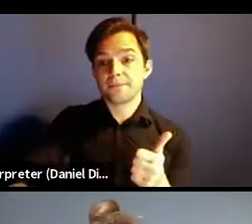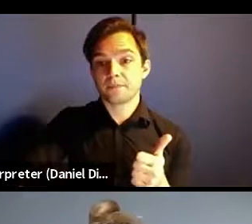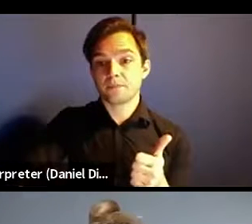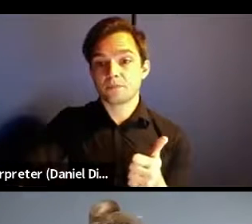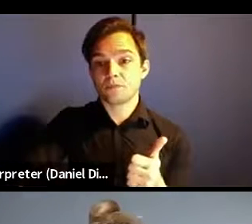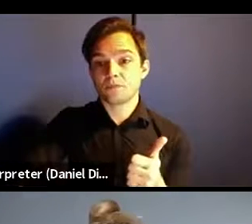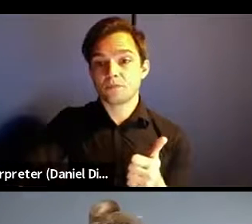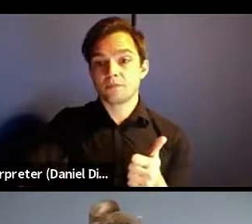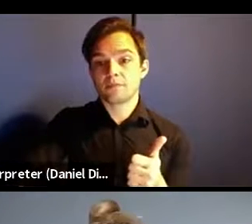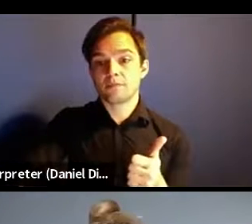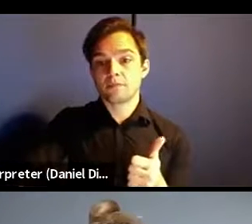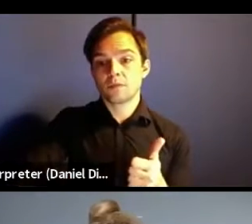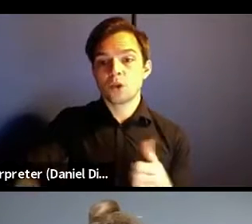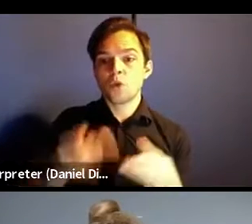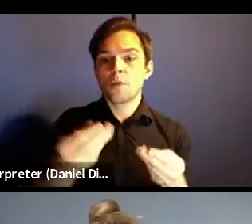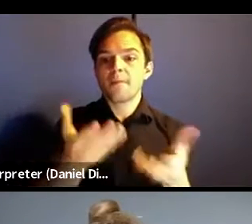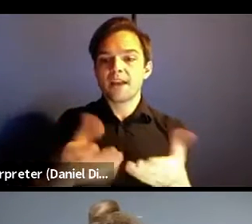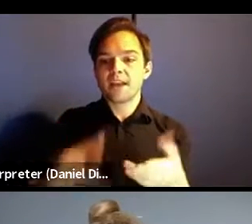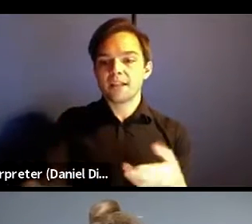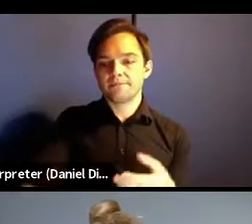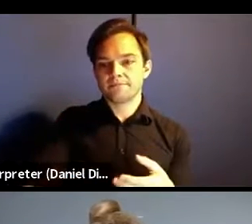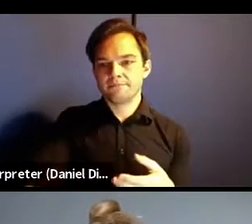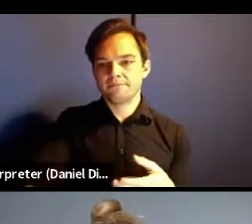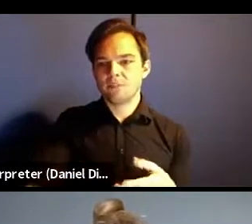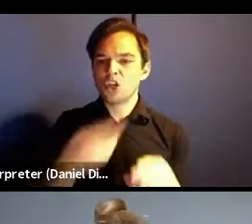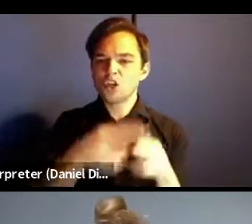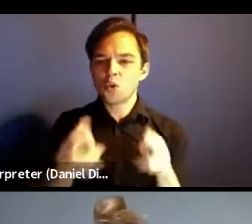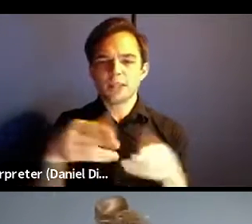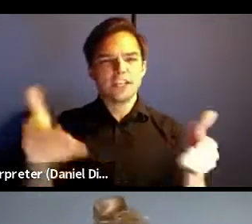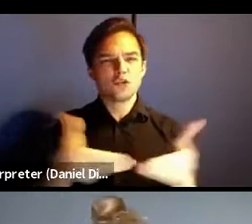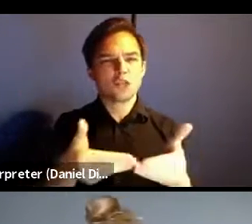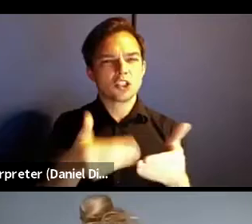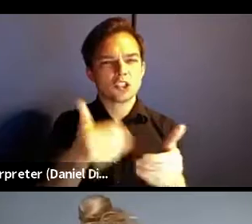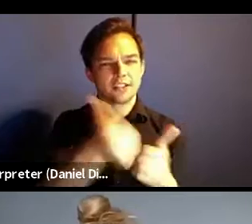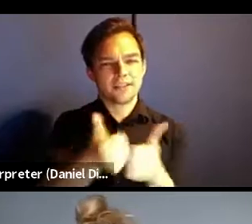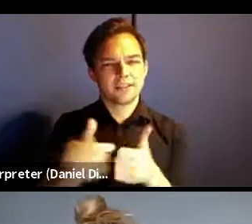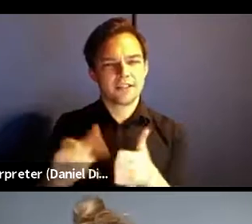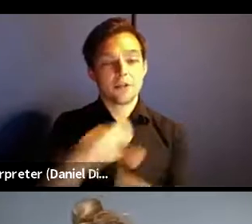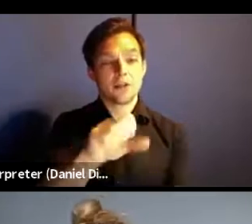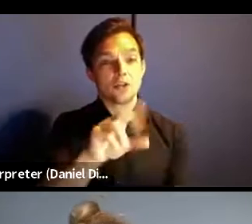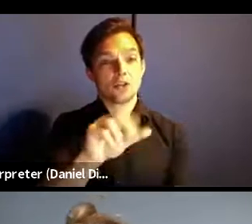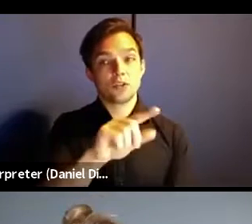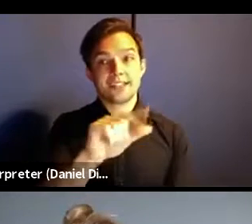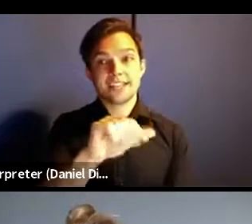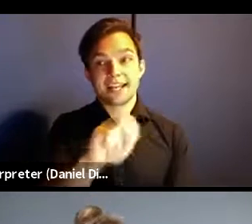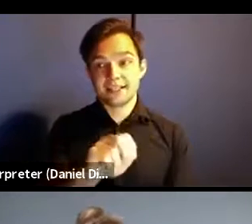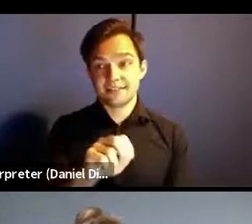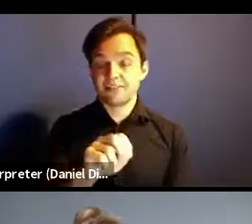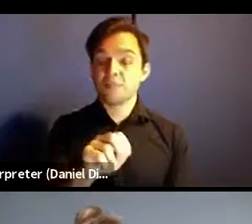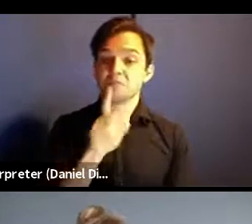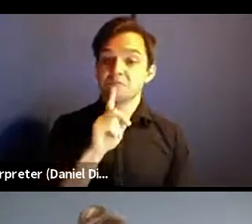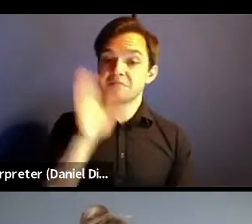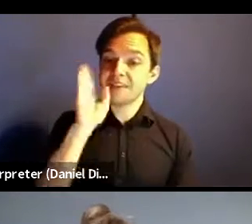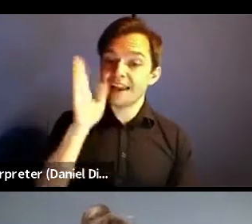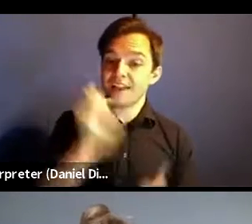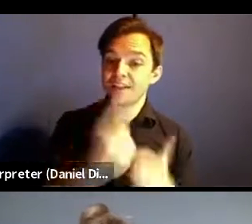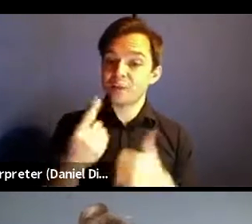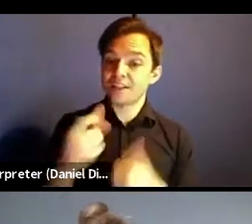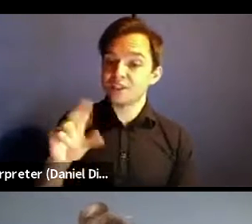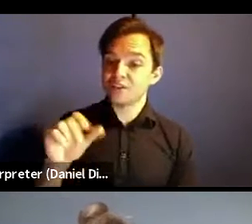give us a brief introduction of who they are. So Suzanne, I'm gonna start with you. Sure, hello everybody? My name is Susanne Montgomery